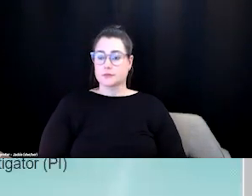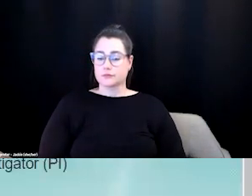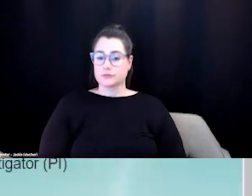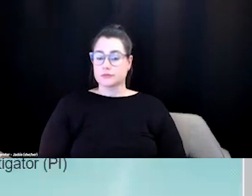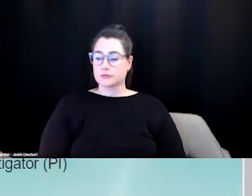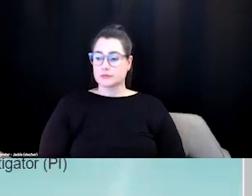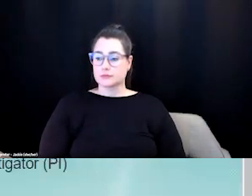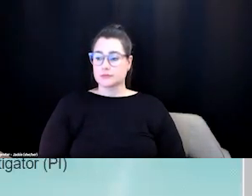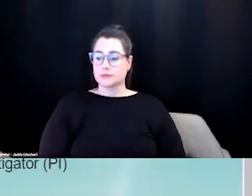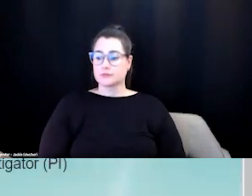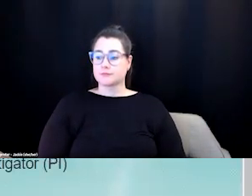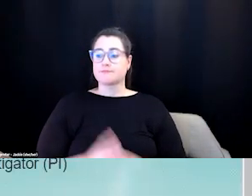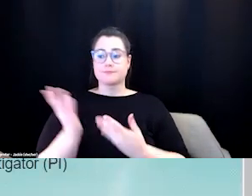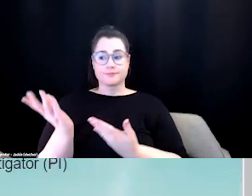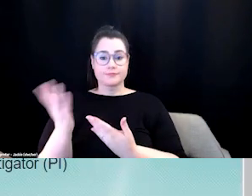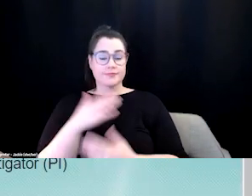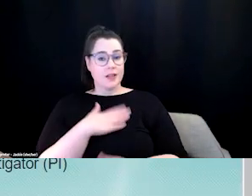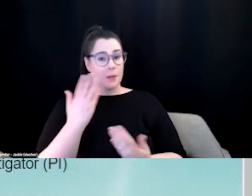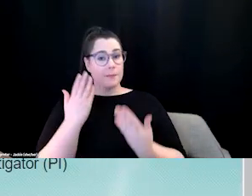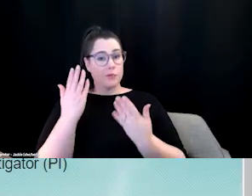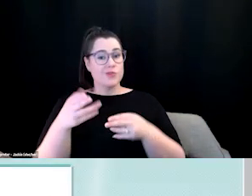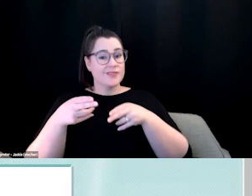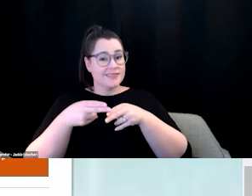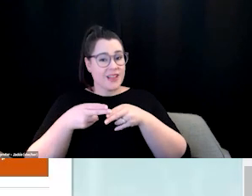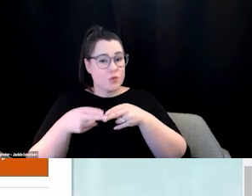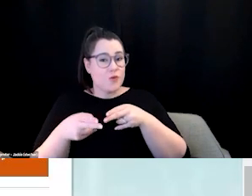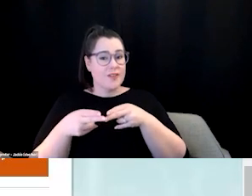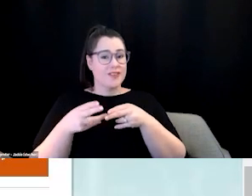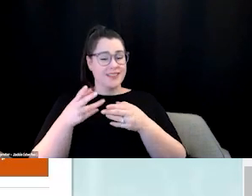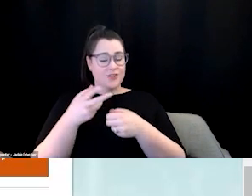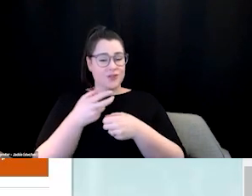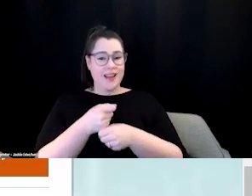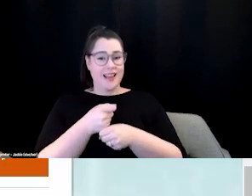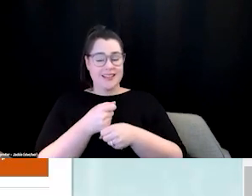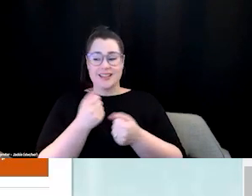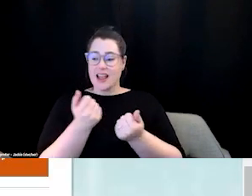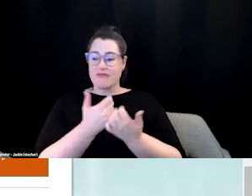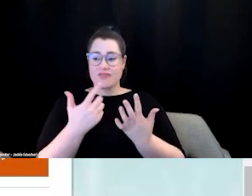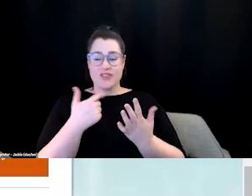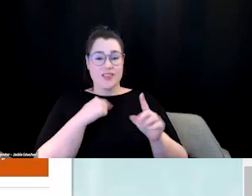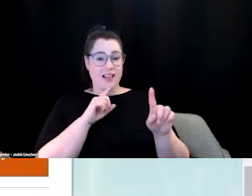All right. My proposal is temporarily created. Everything I answered in the wizard is up here at the top.